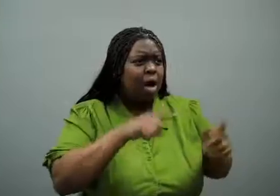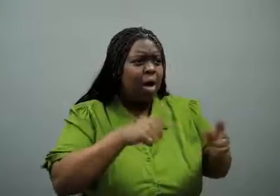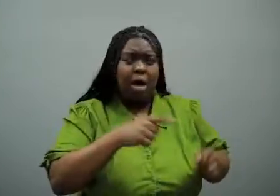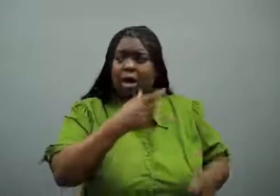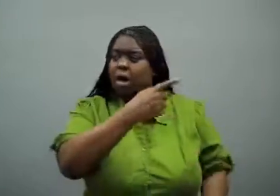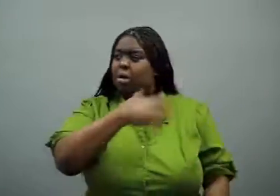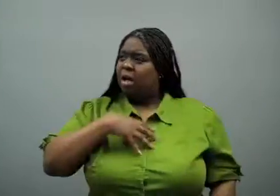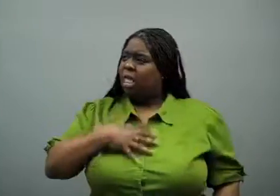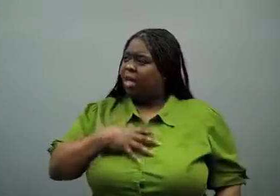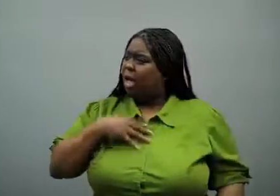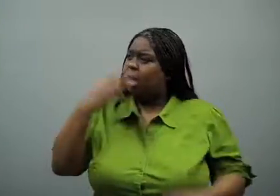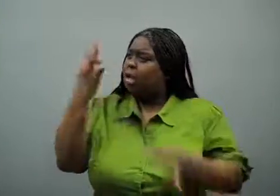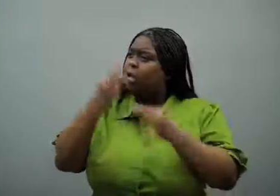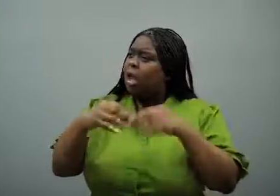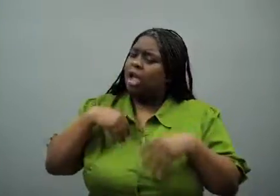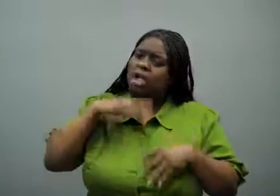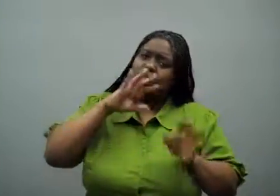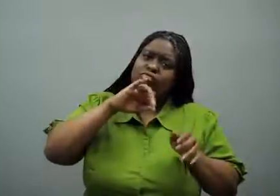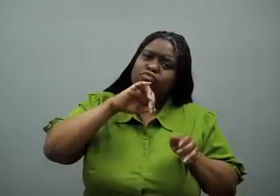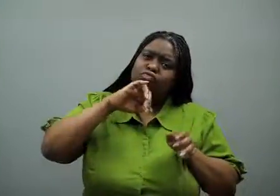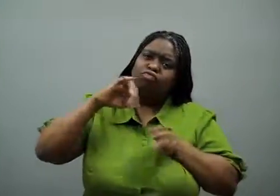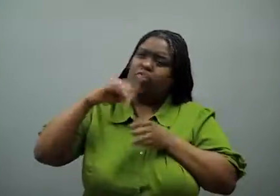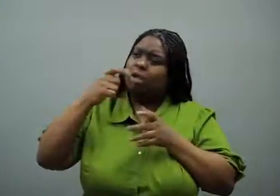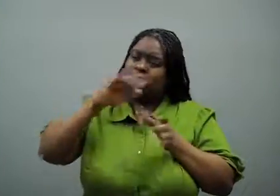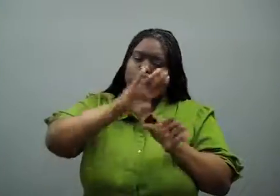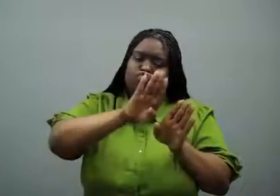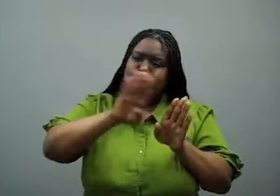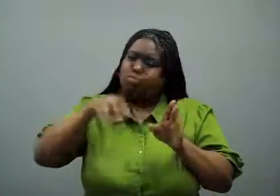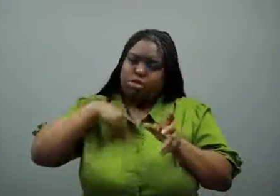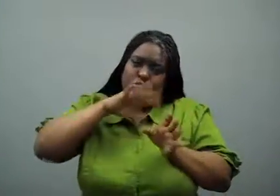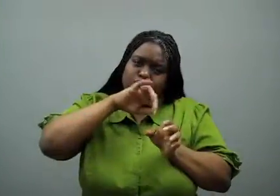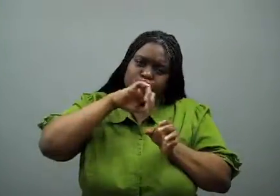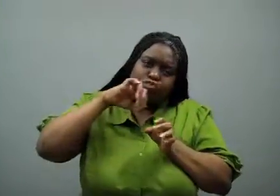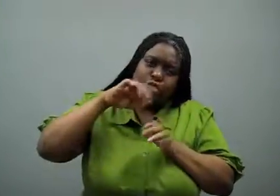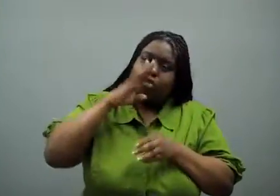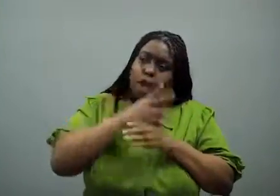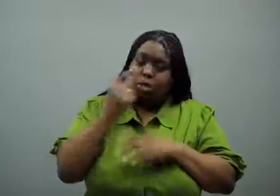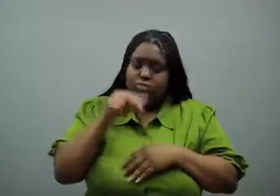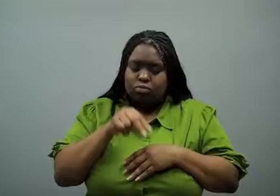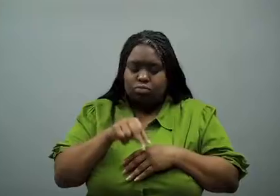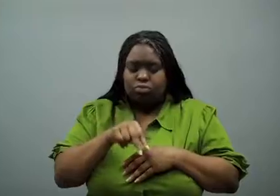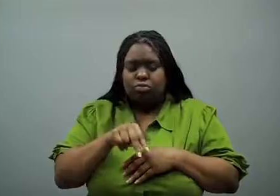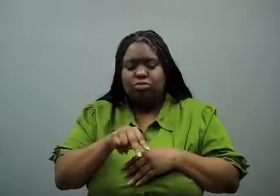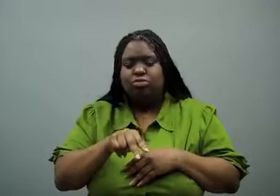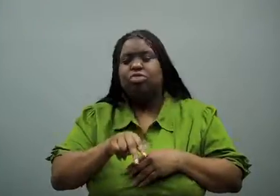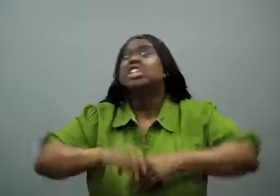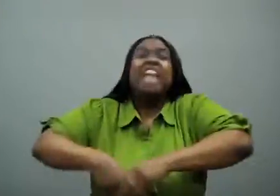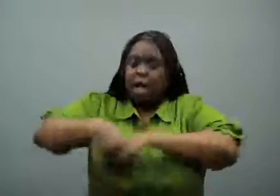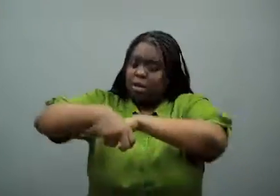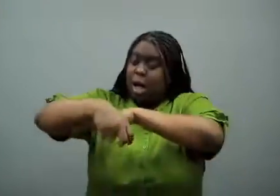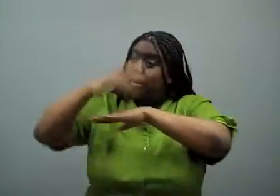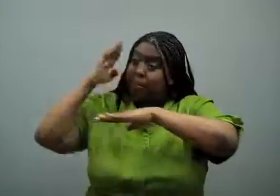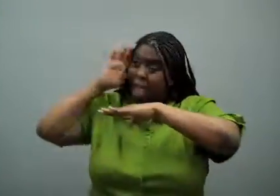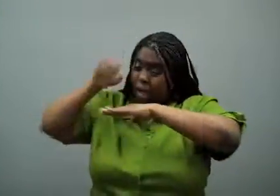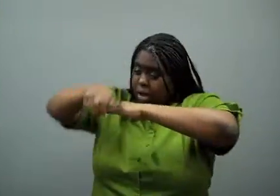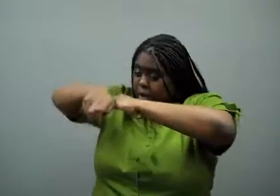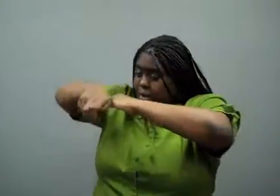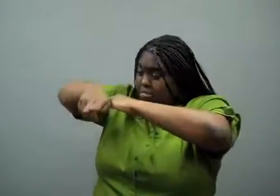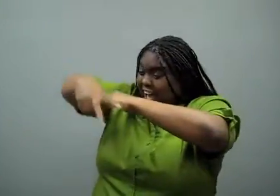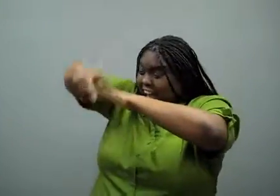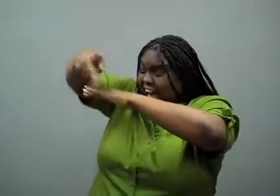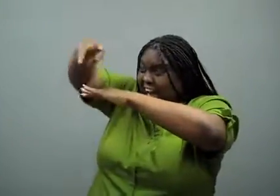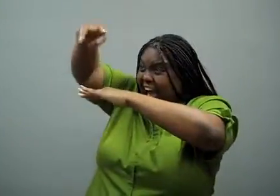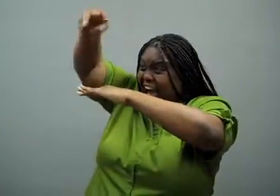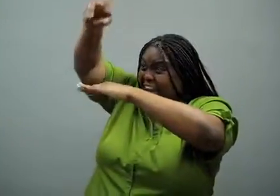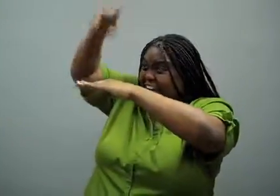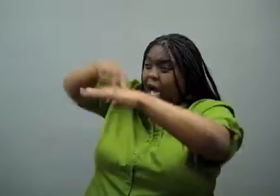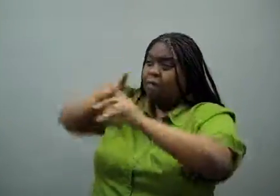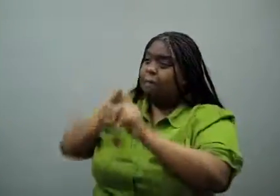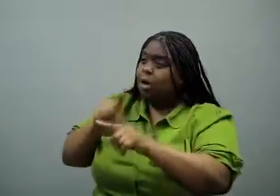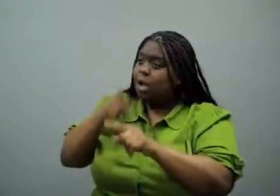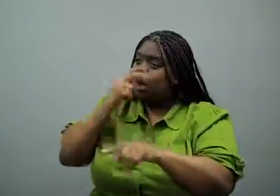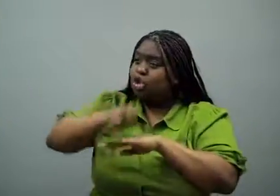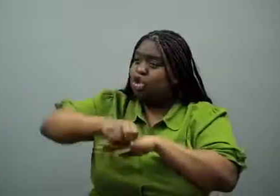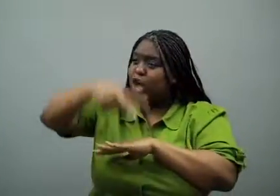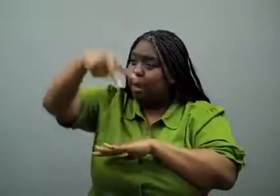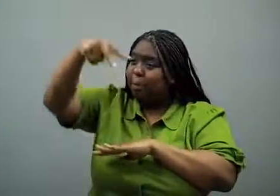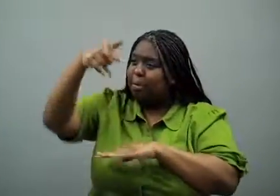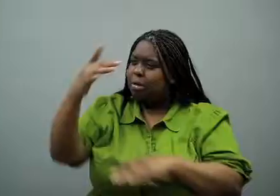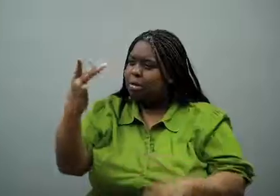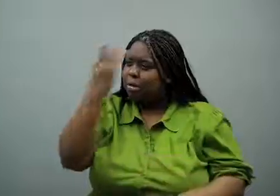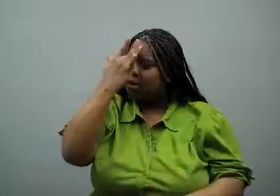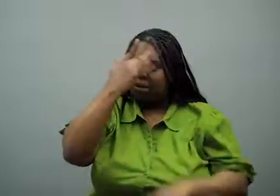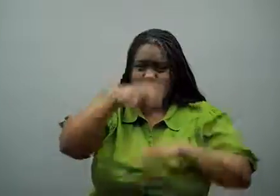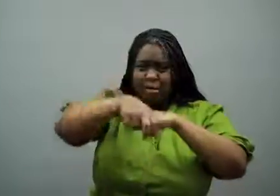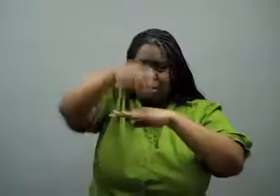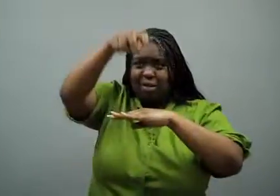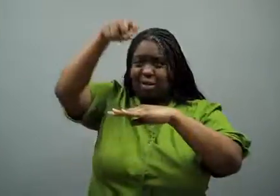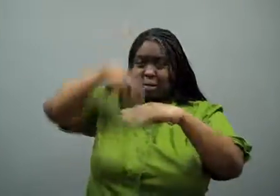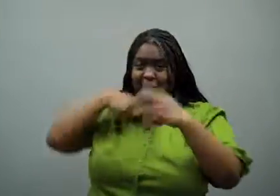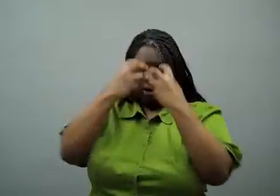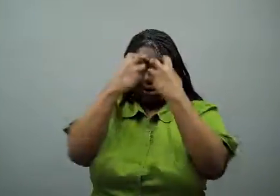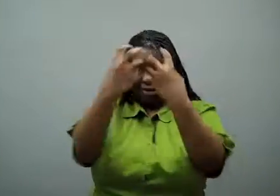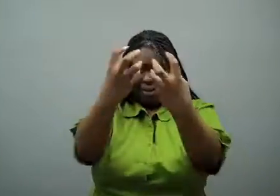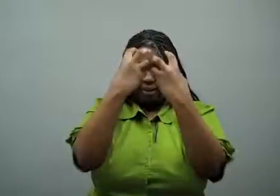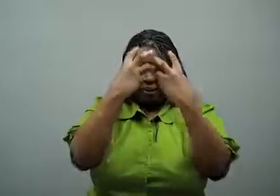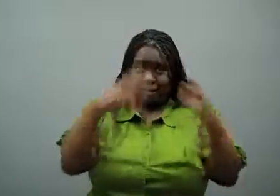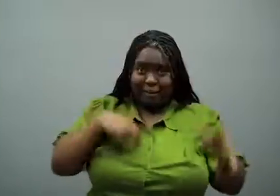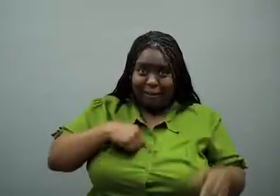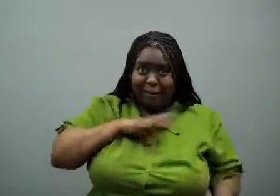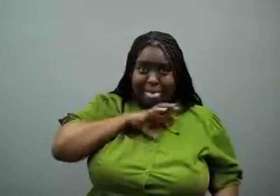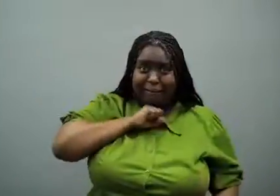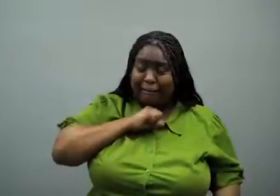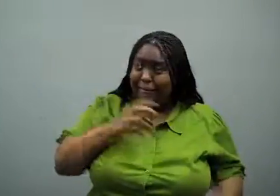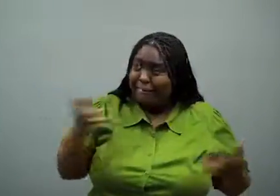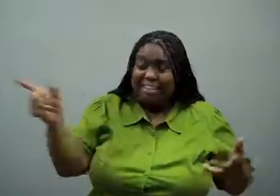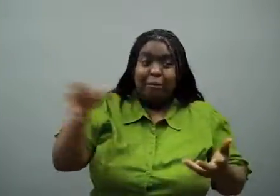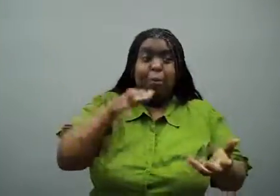I told her what happened and how she jumped backward onto the bed.